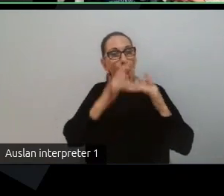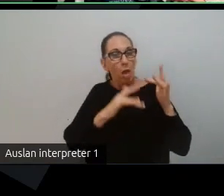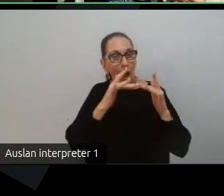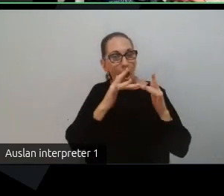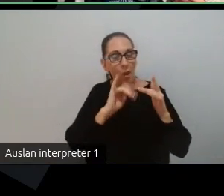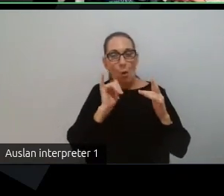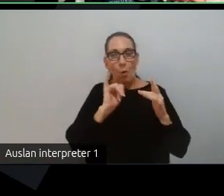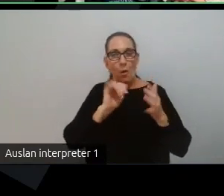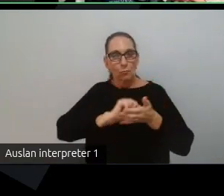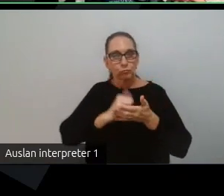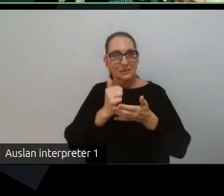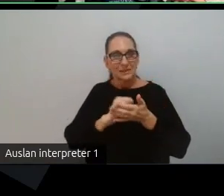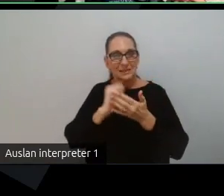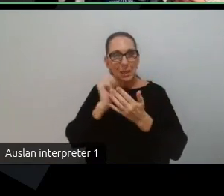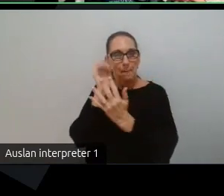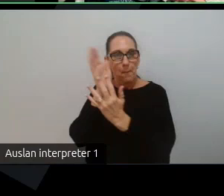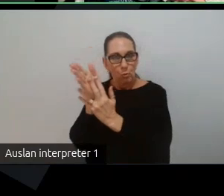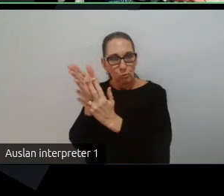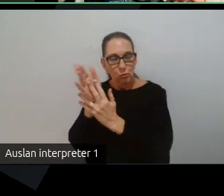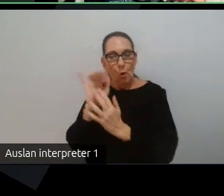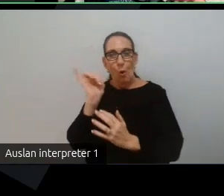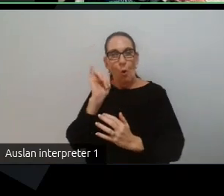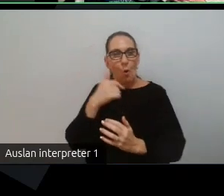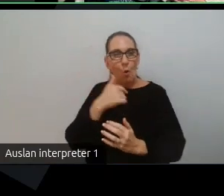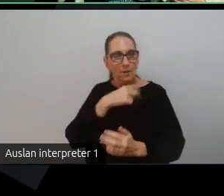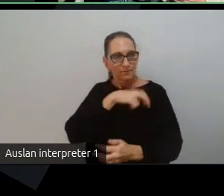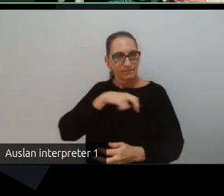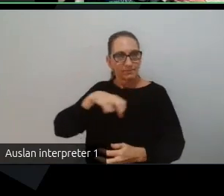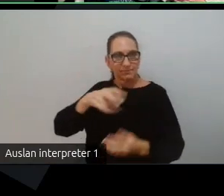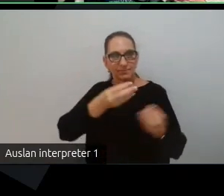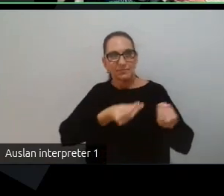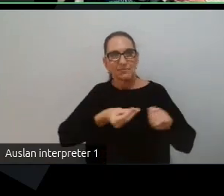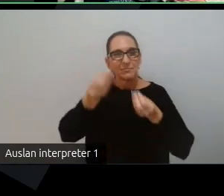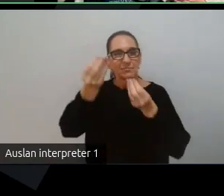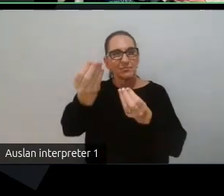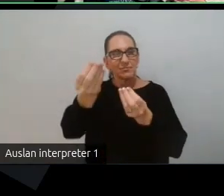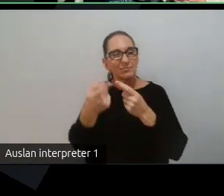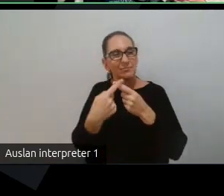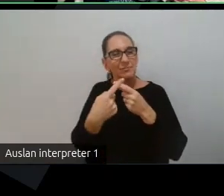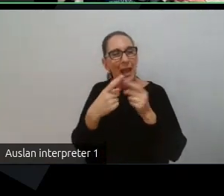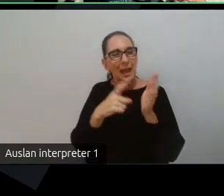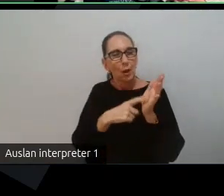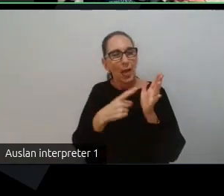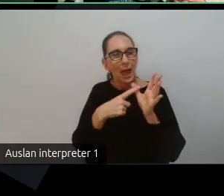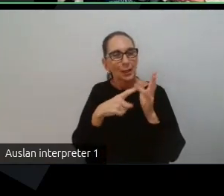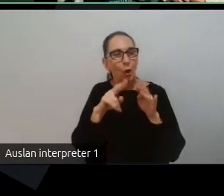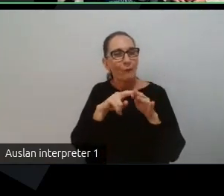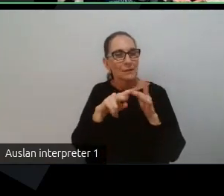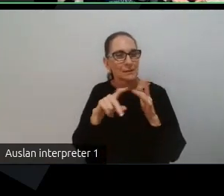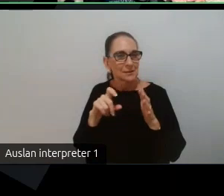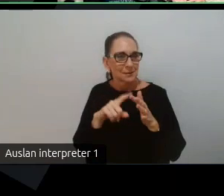or presenting it in person at the local legal aid office. Um, it's really important before making an